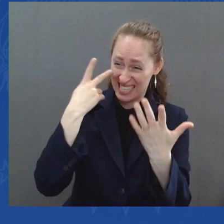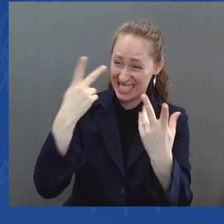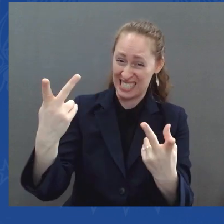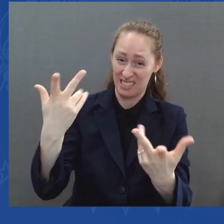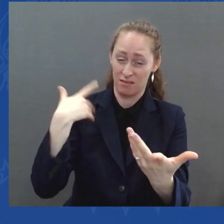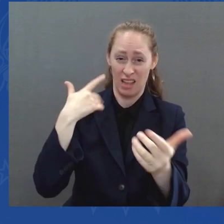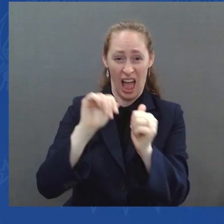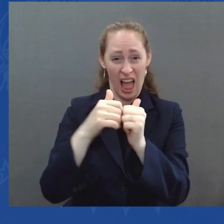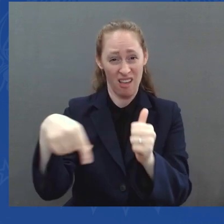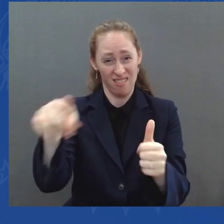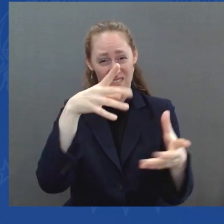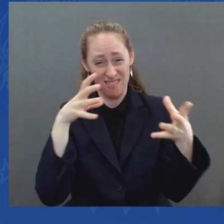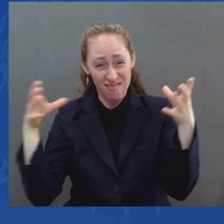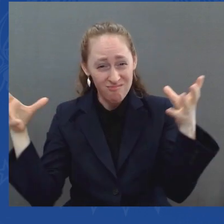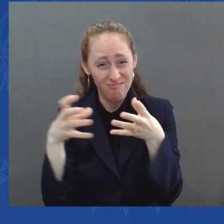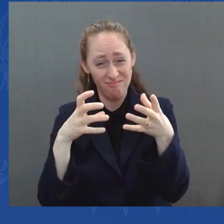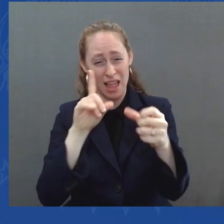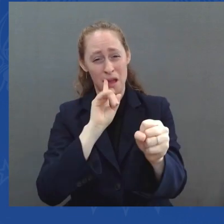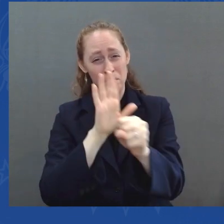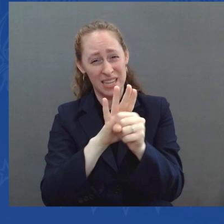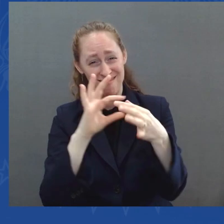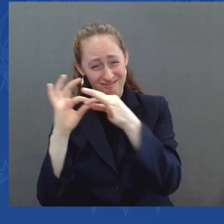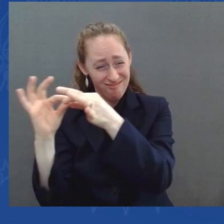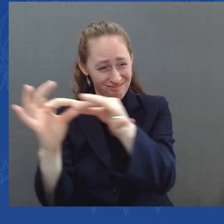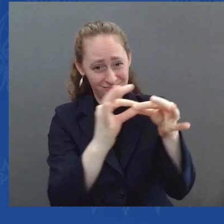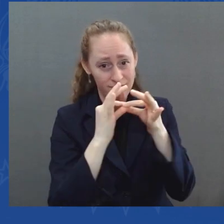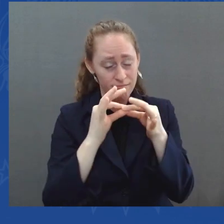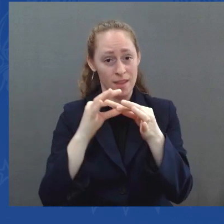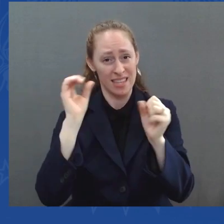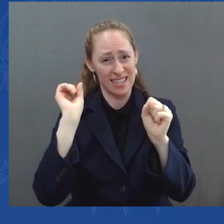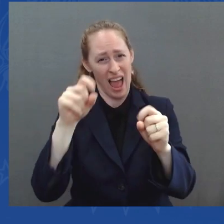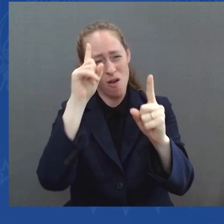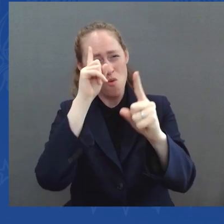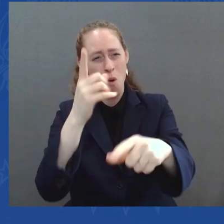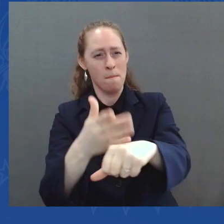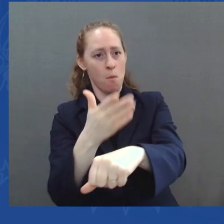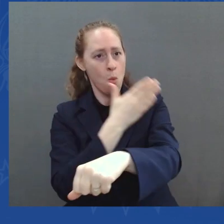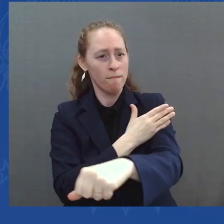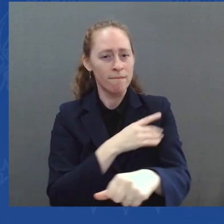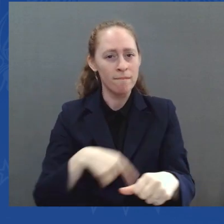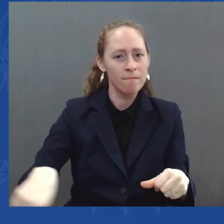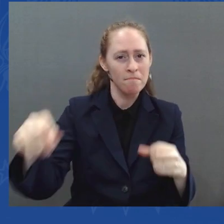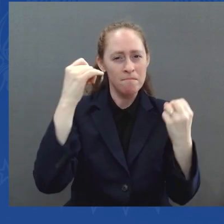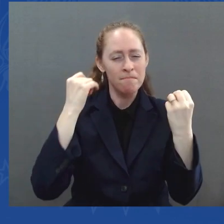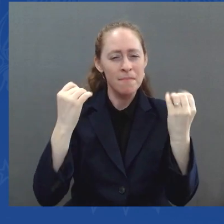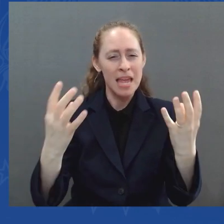And if you're persistent, if you stay with it and are willing to work through the obstacles